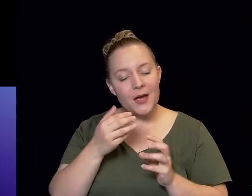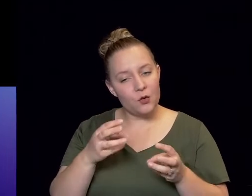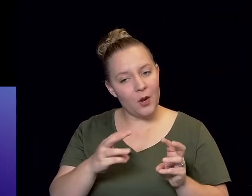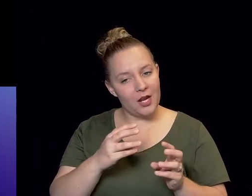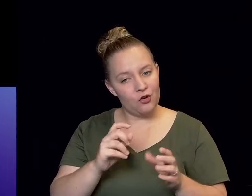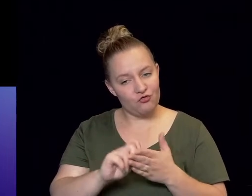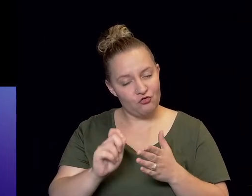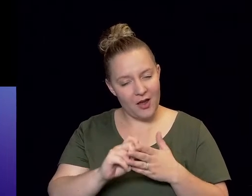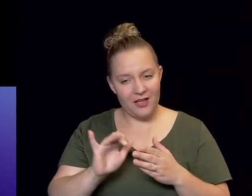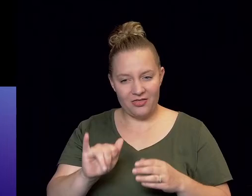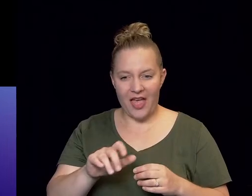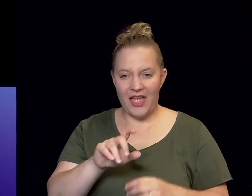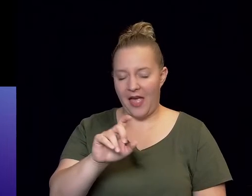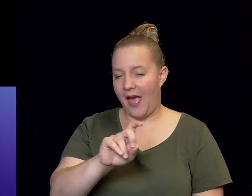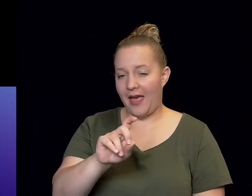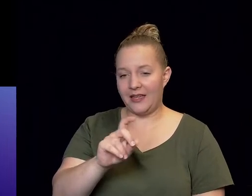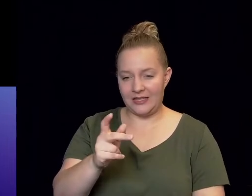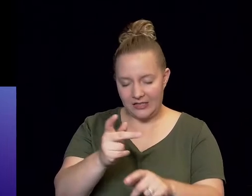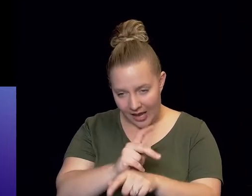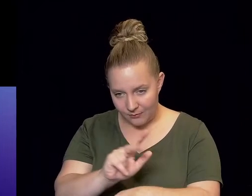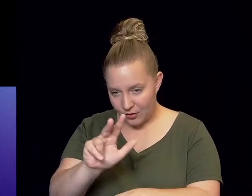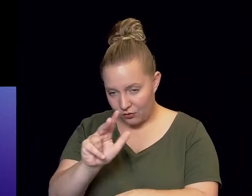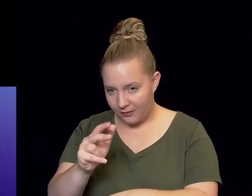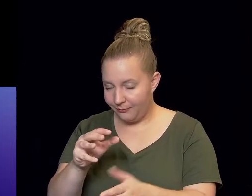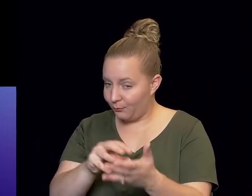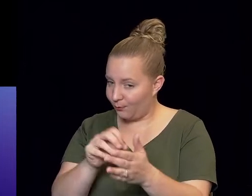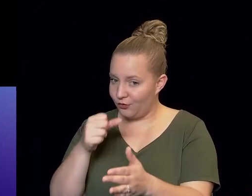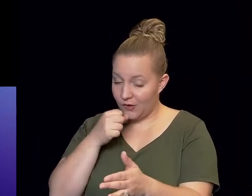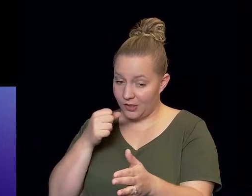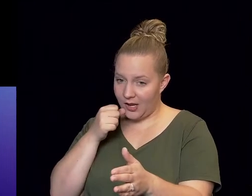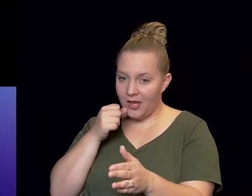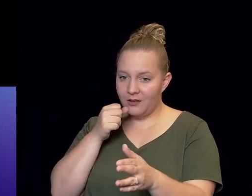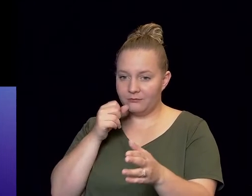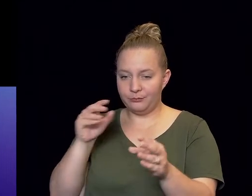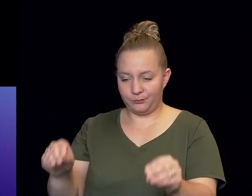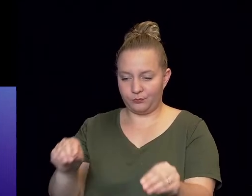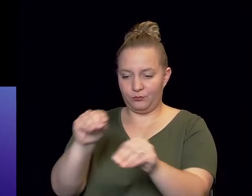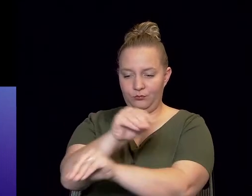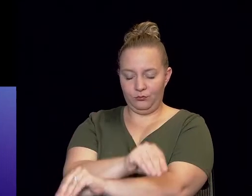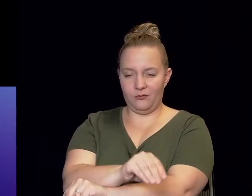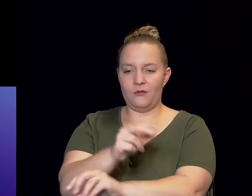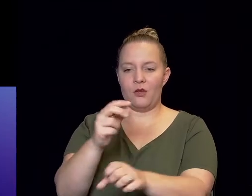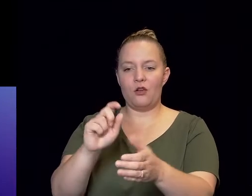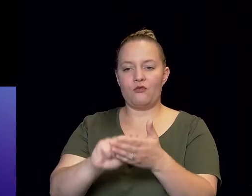this x times 3, like we learned yesterday, is just to switch these around and write 3x